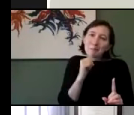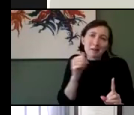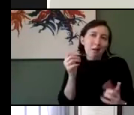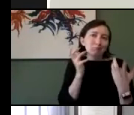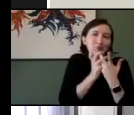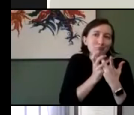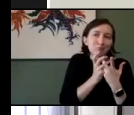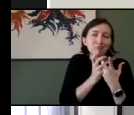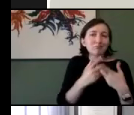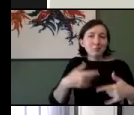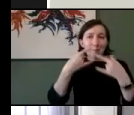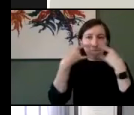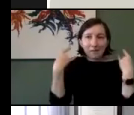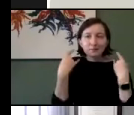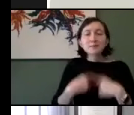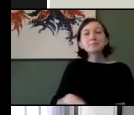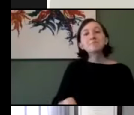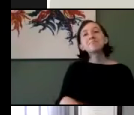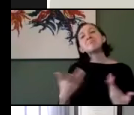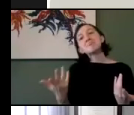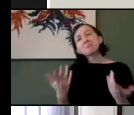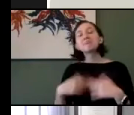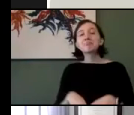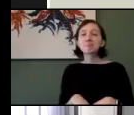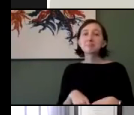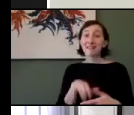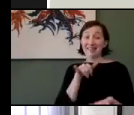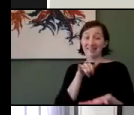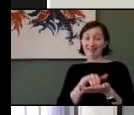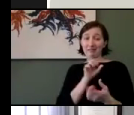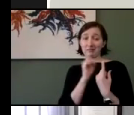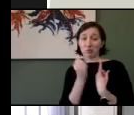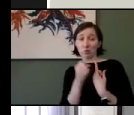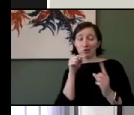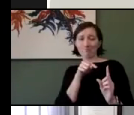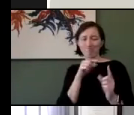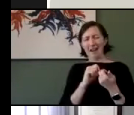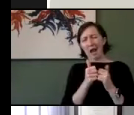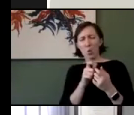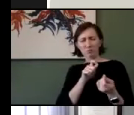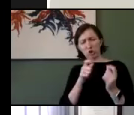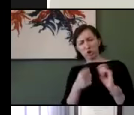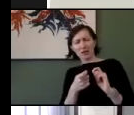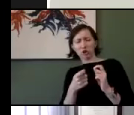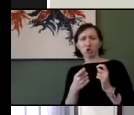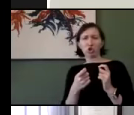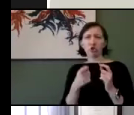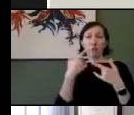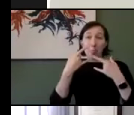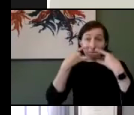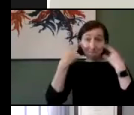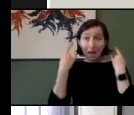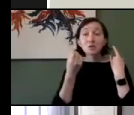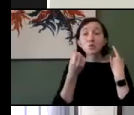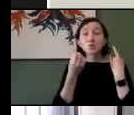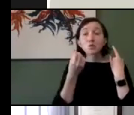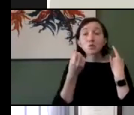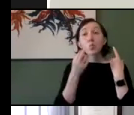So there are ways to adapt or alternatives